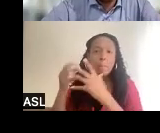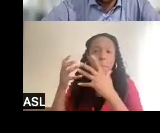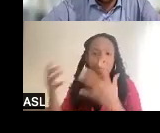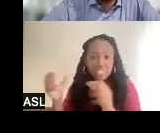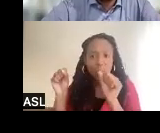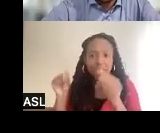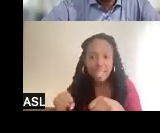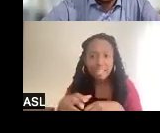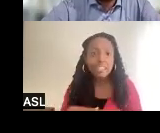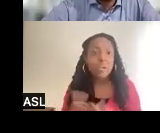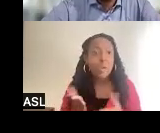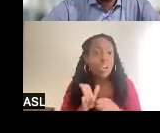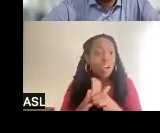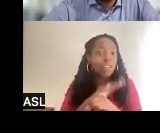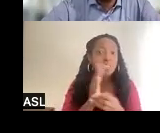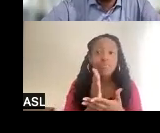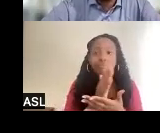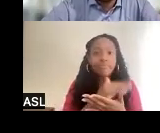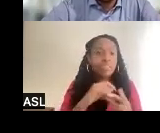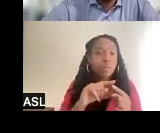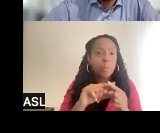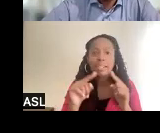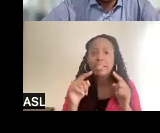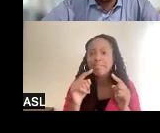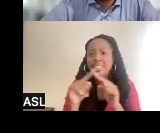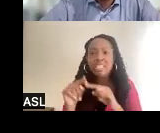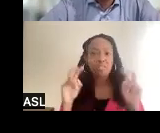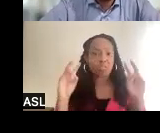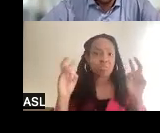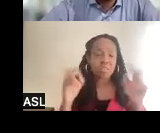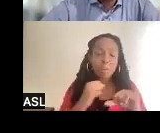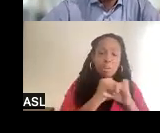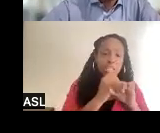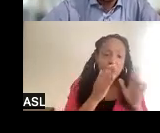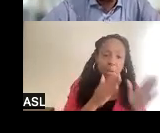do cover a lot of topics when we meet so it could be protection planning retirement planning special